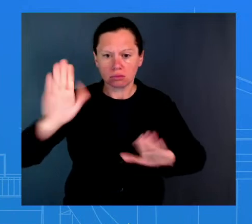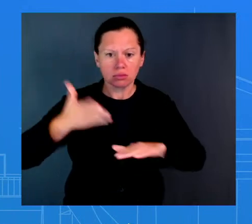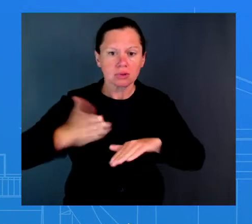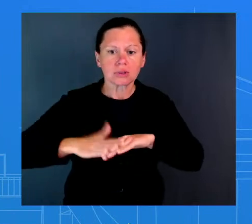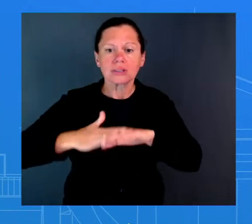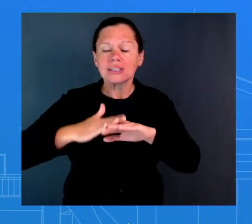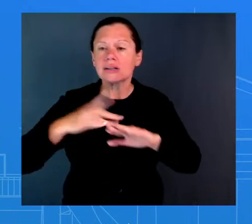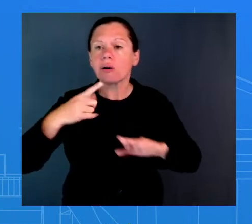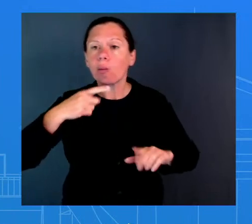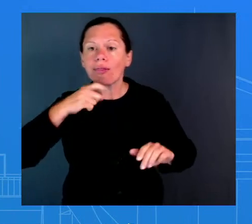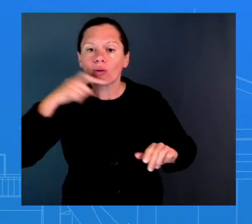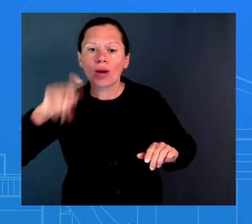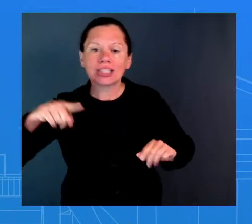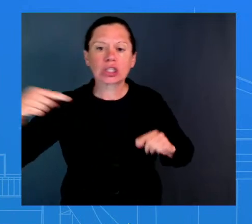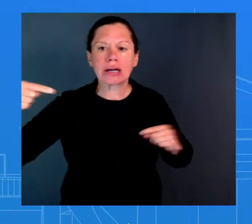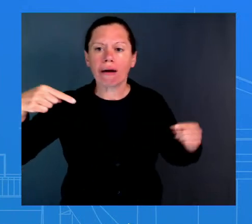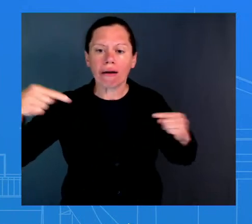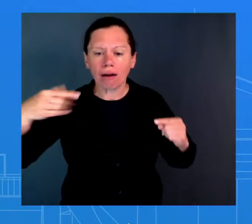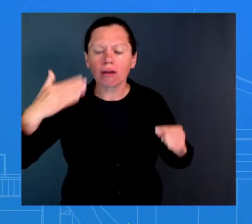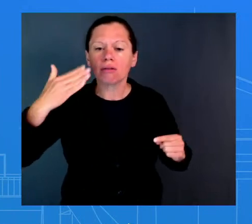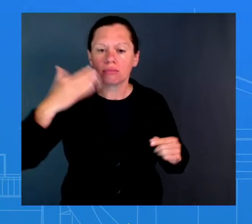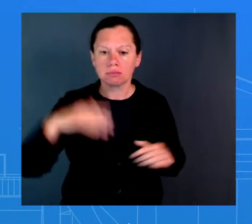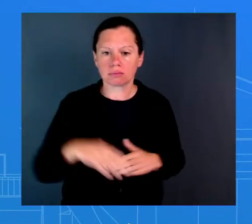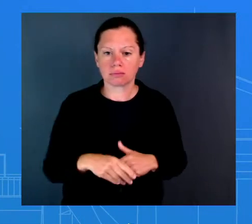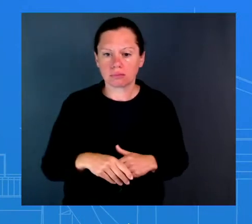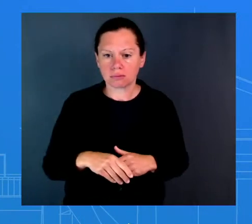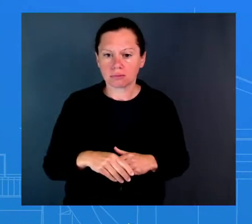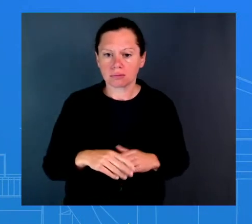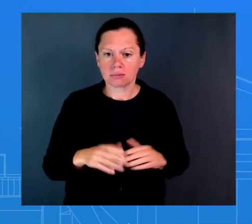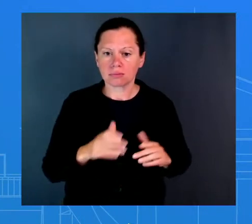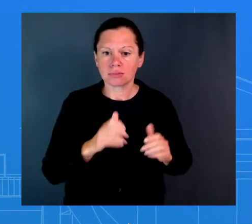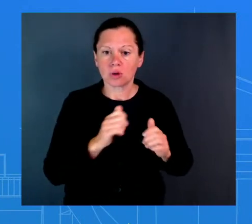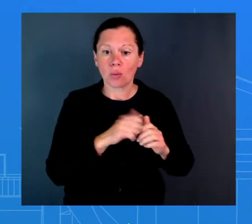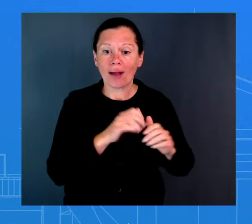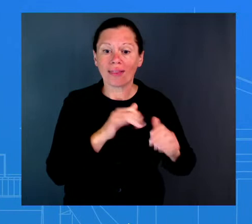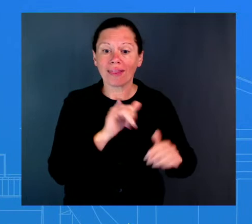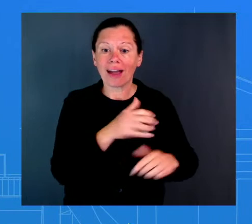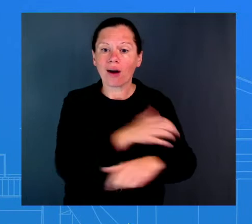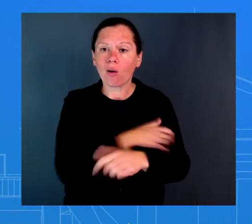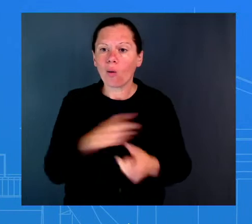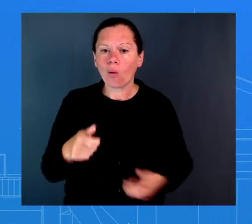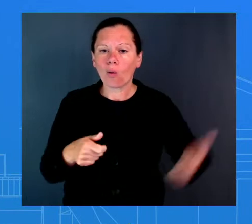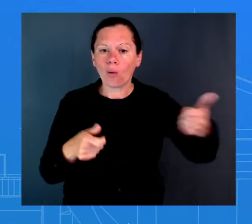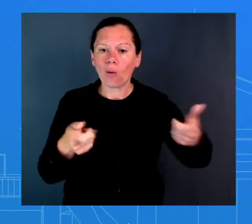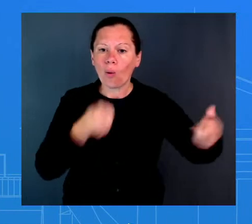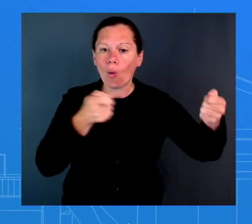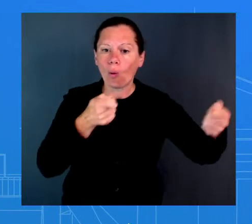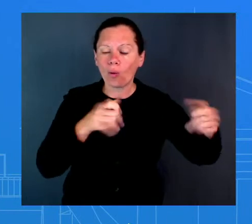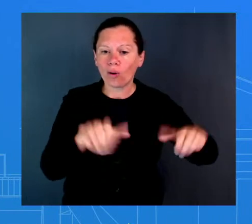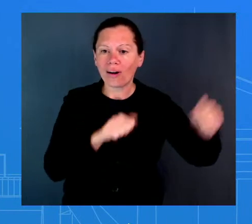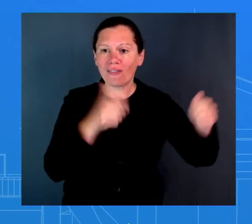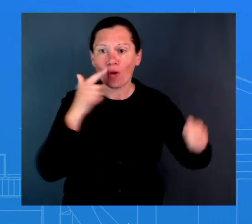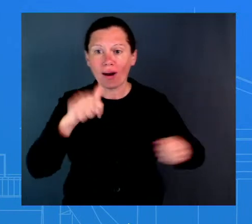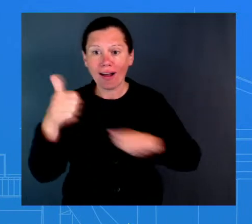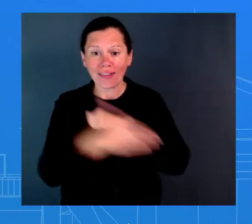against its neighbor somewhere else in the world, not specifically zeroing in on a particular threat or conflict.